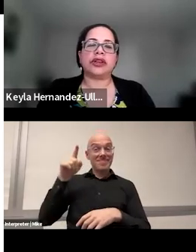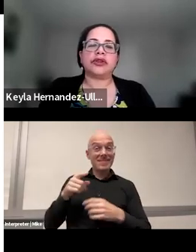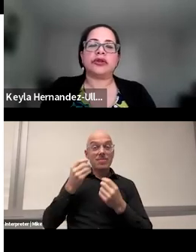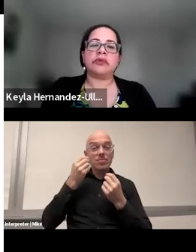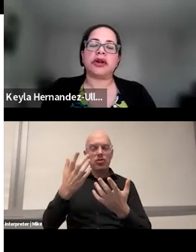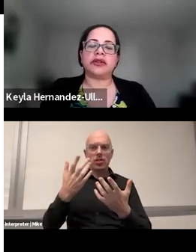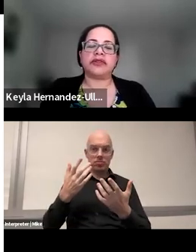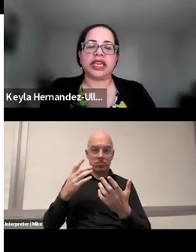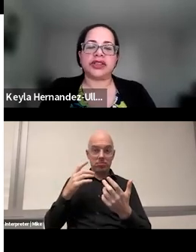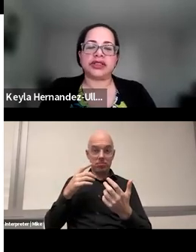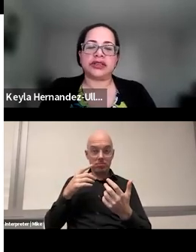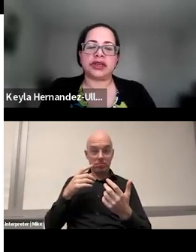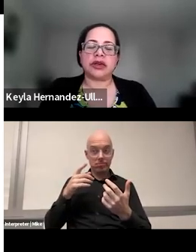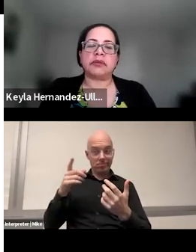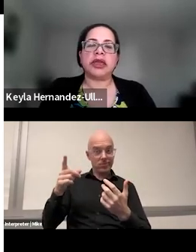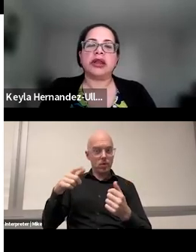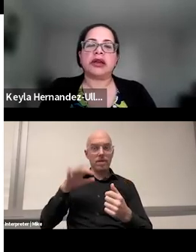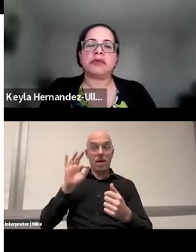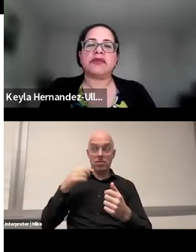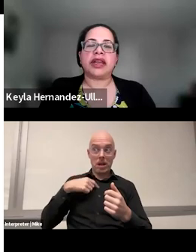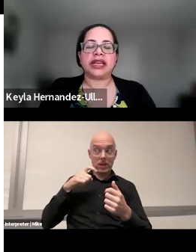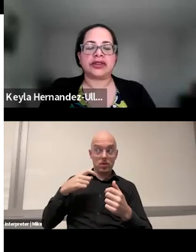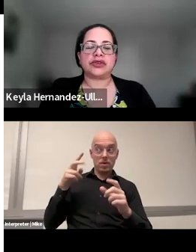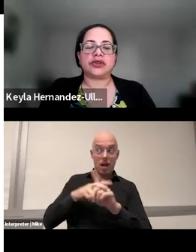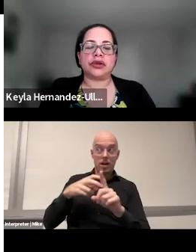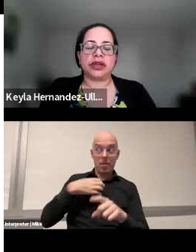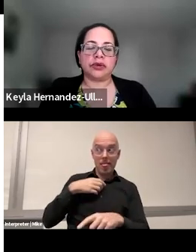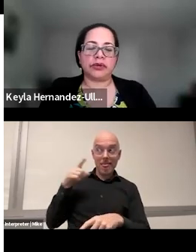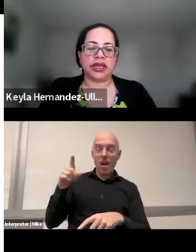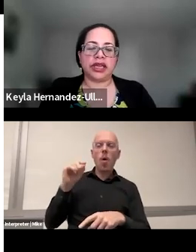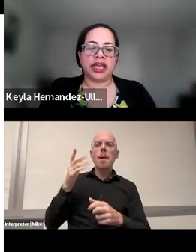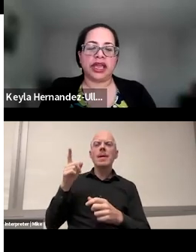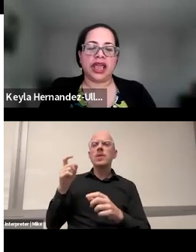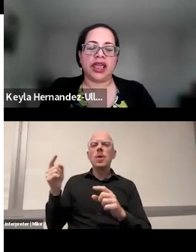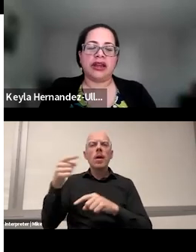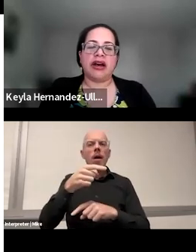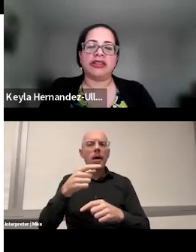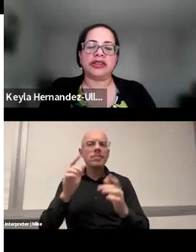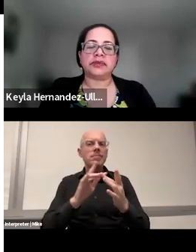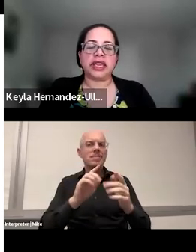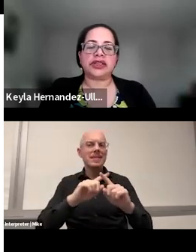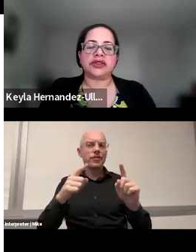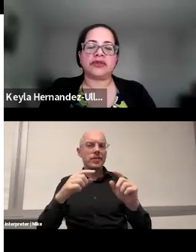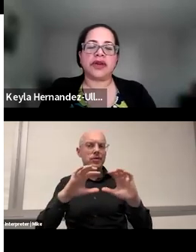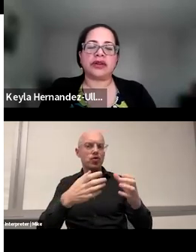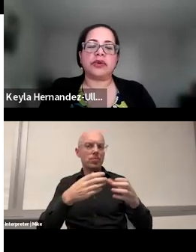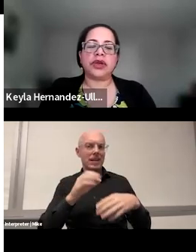Keyla Hernandez-Ulloa: you need to file a complaint, or you need to call another part of the agency to help find an answer to your inquiry.